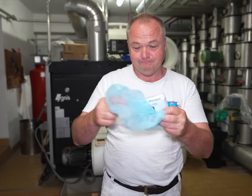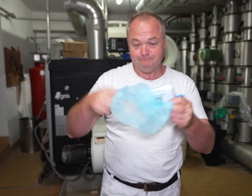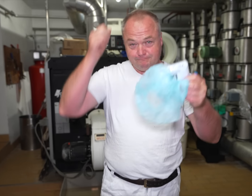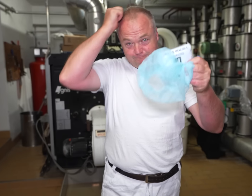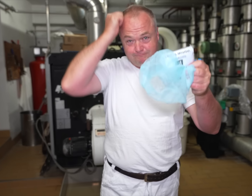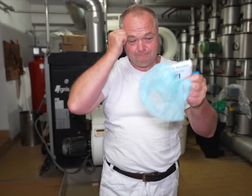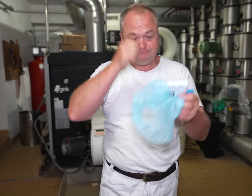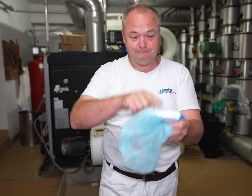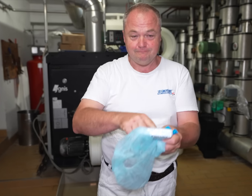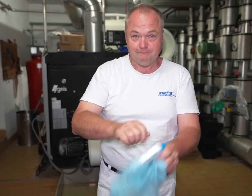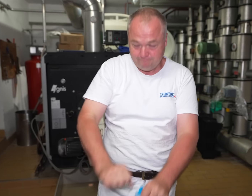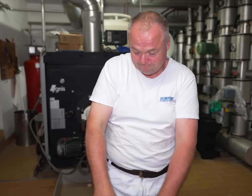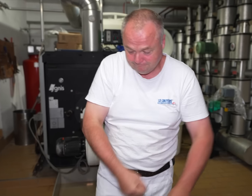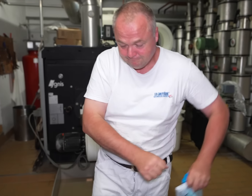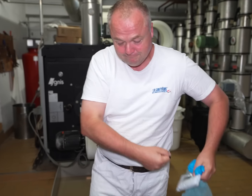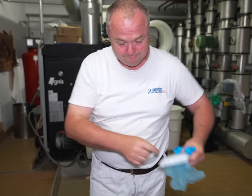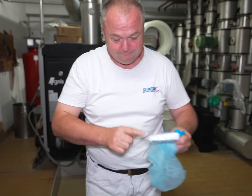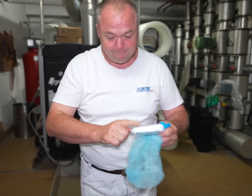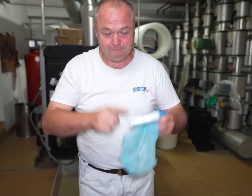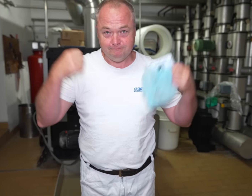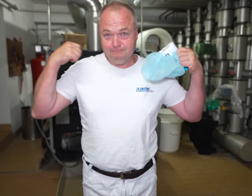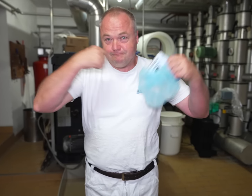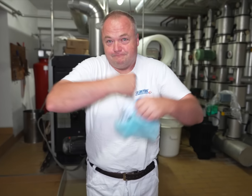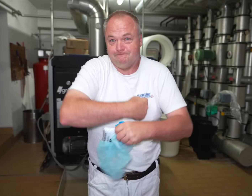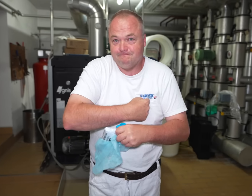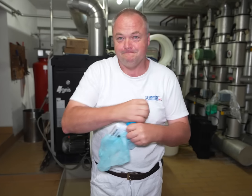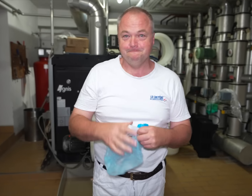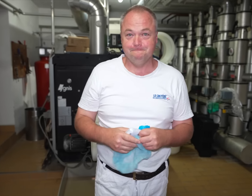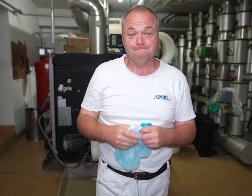You put this on your head, and this on your shoes, and then put this over your body.